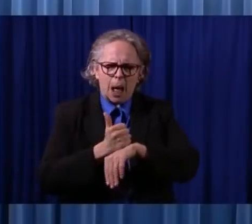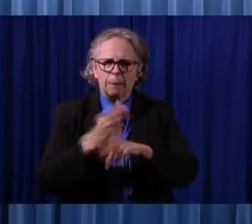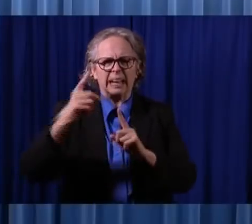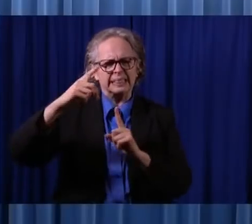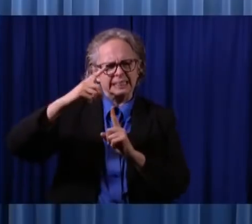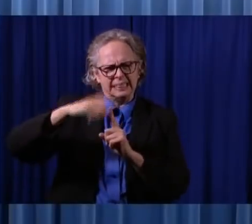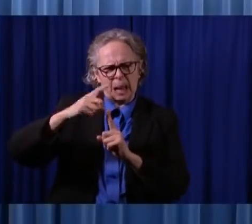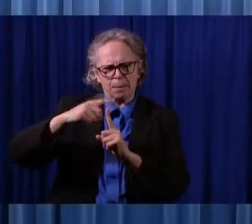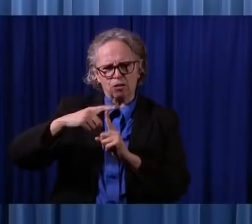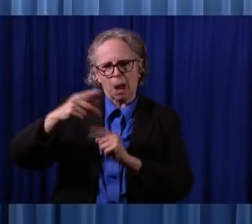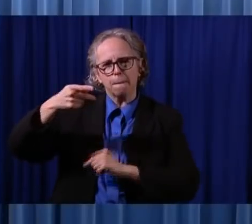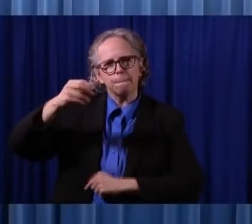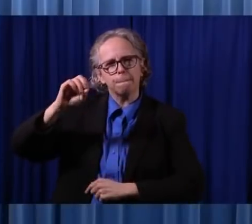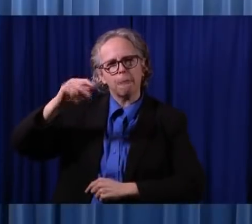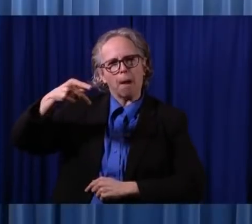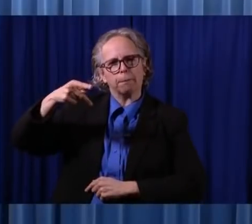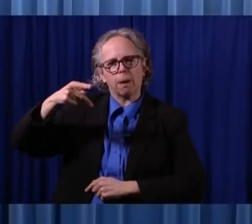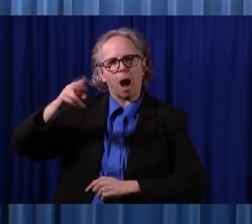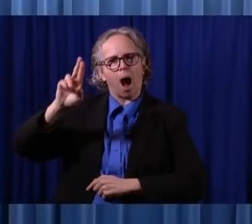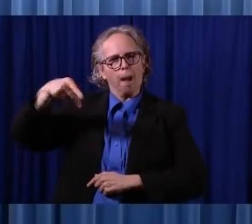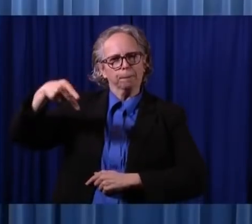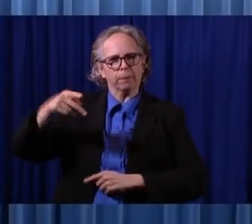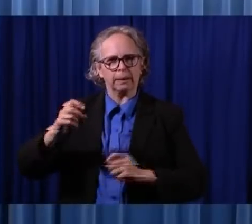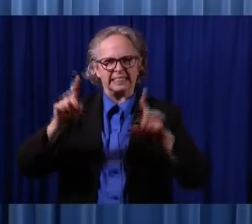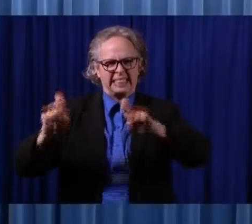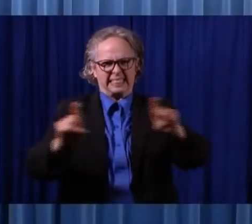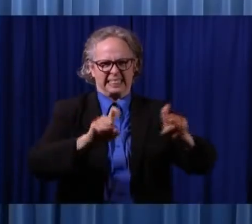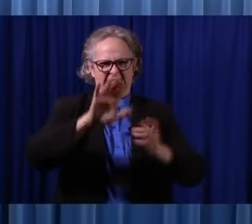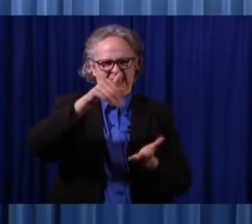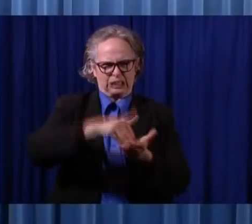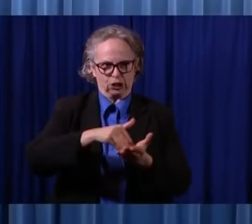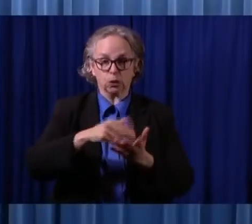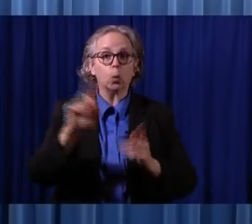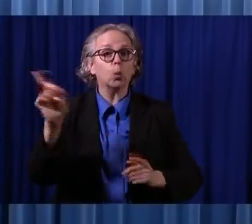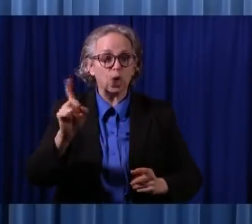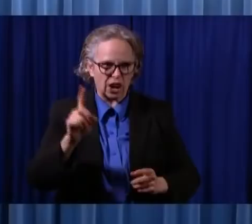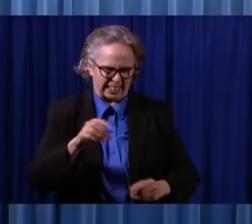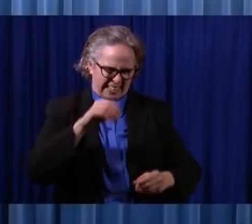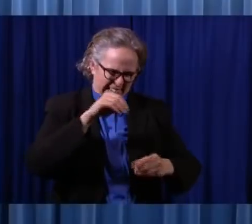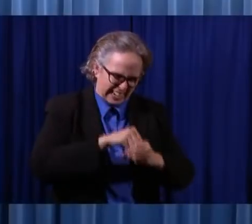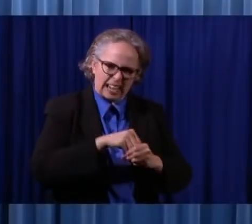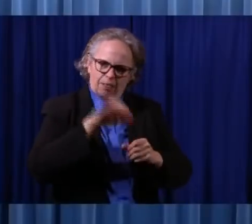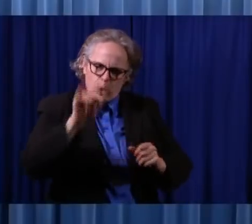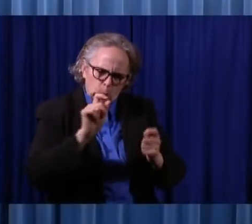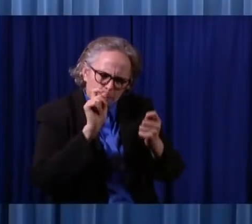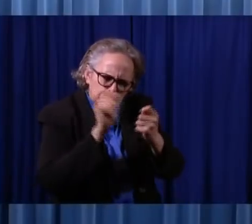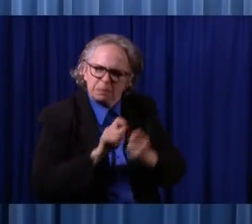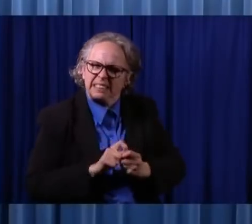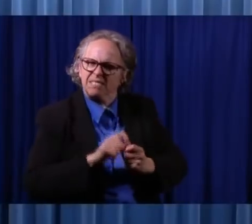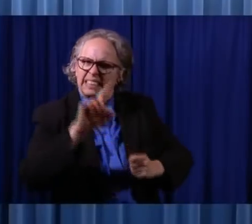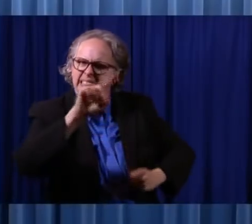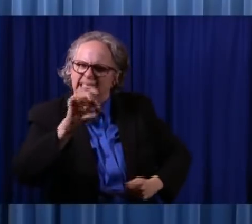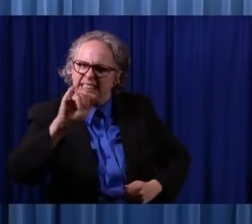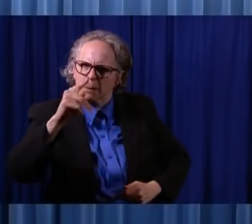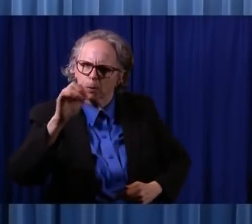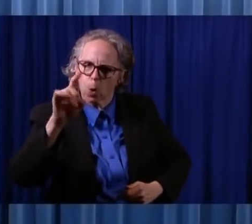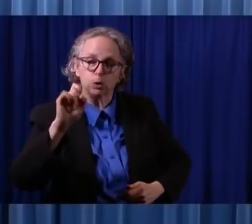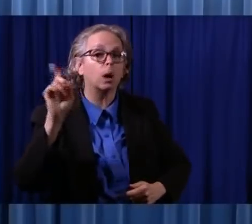WHERE WE ARE SEEING A SIGNIFICANT UPTAKE IN THE NUMBER OF CASES, WE WILL TRY TO PUT A PLACE THERE, KIND OF A